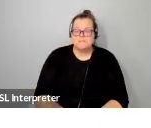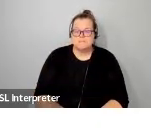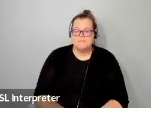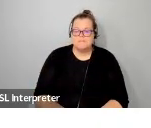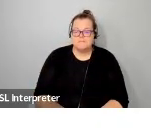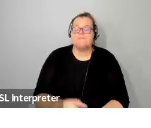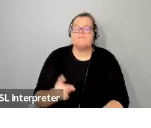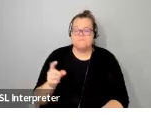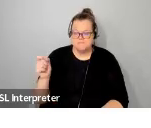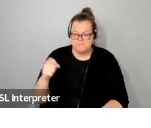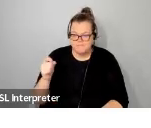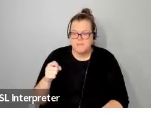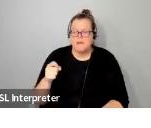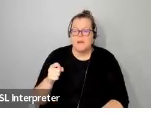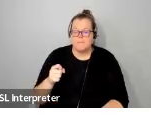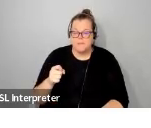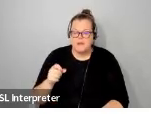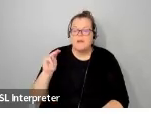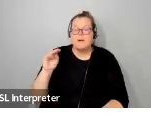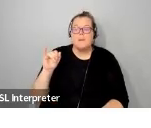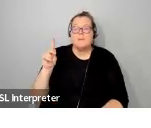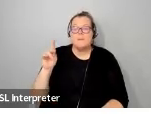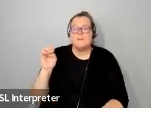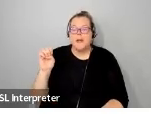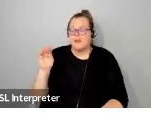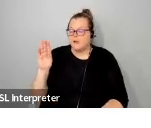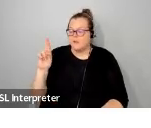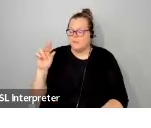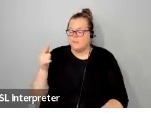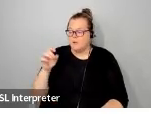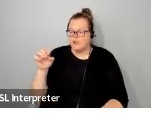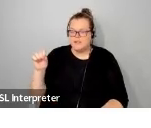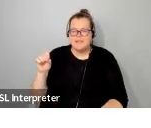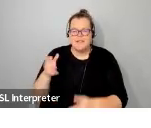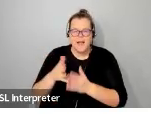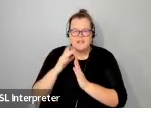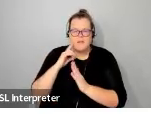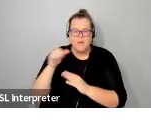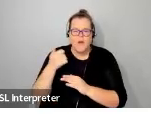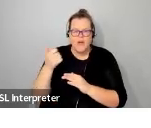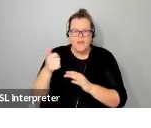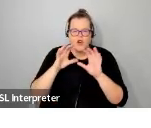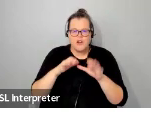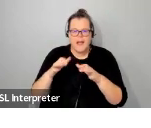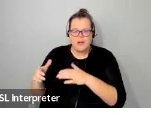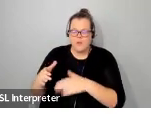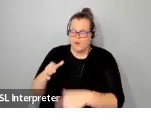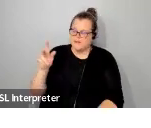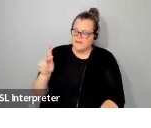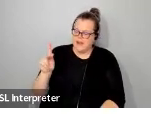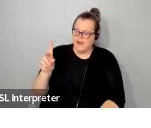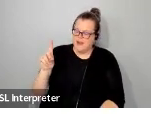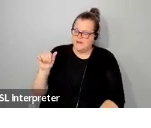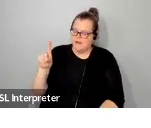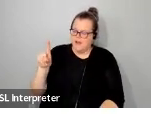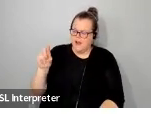Yeah. So Mike Burgess is asking for other categories K Dads is considering for reserve capacity.